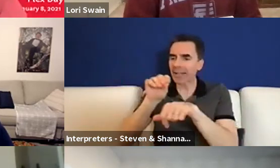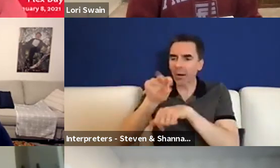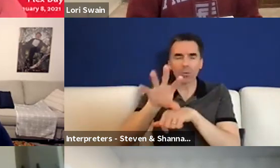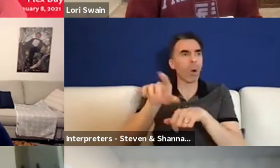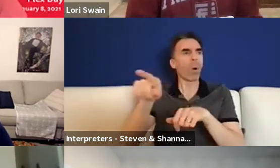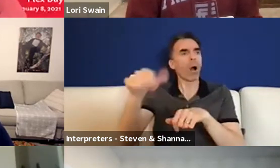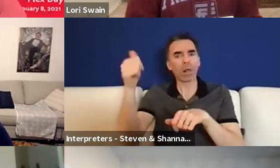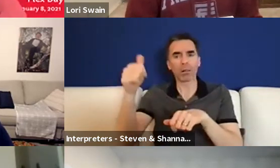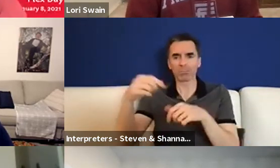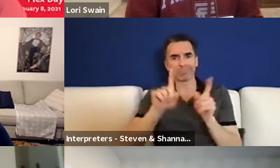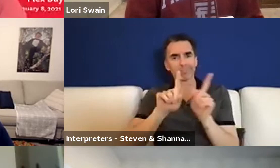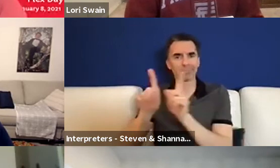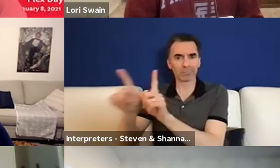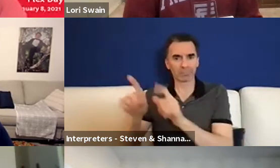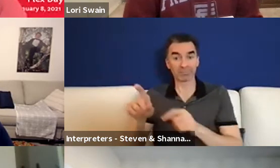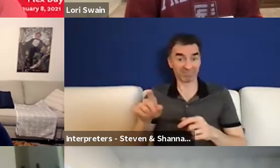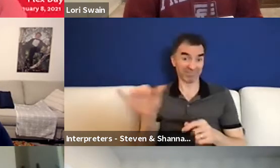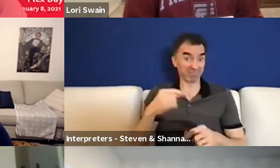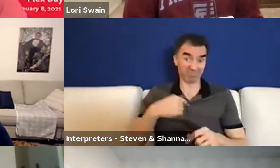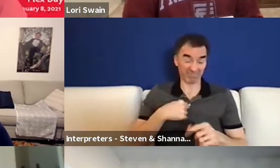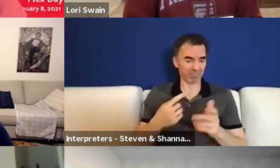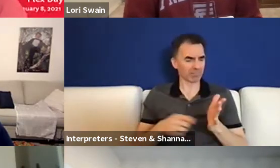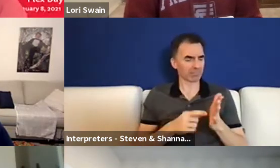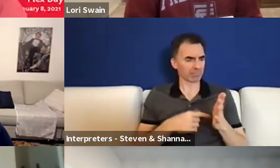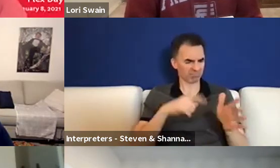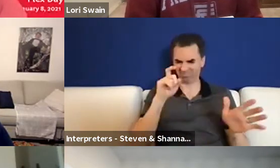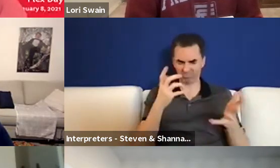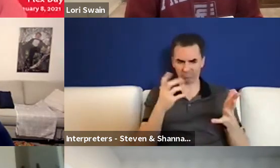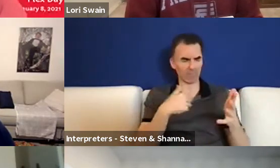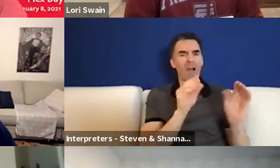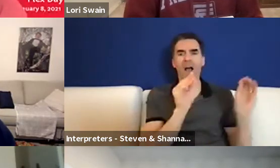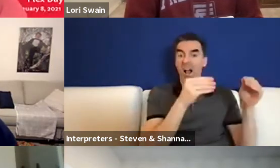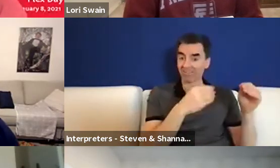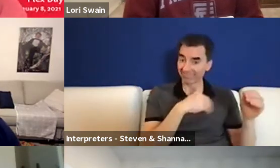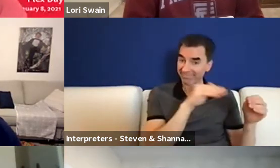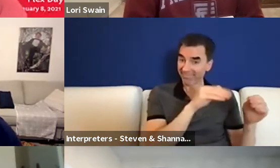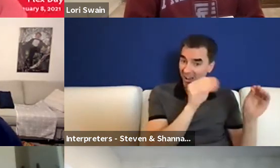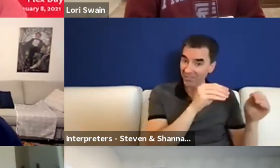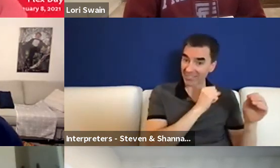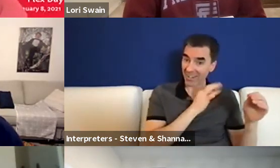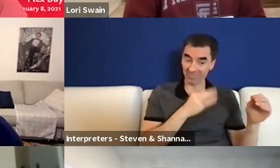go to the office staff, and I'm like, why is this happening? or How can you help me do this? You know, and so I feel like sometimes